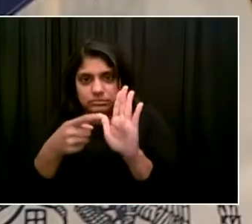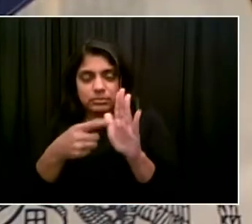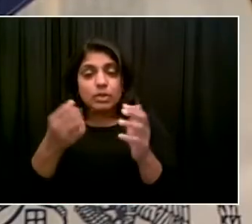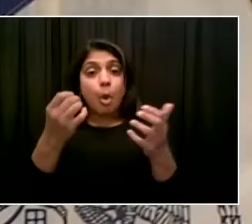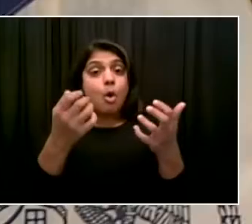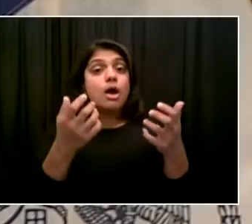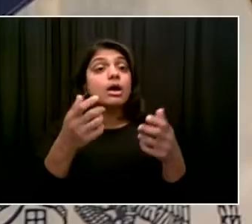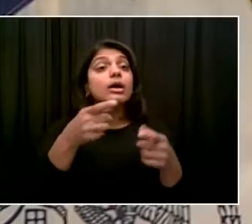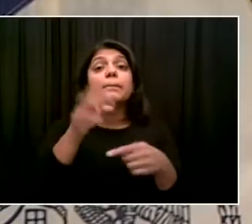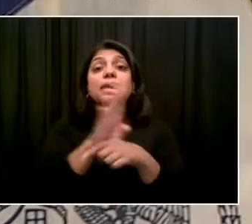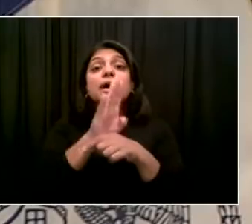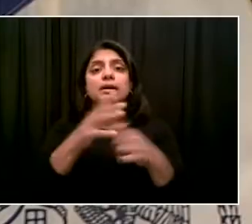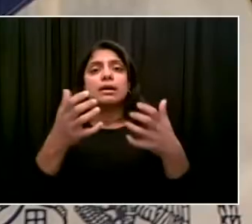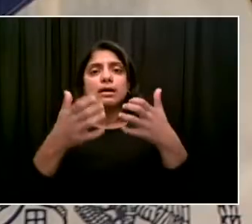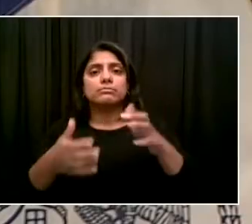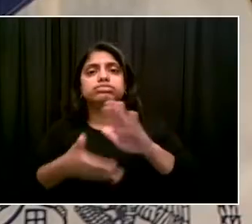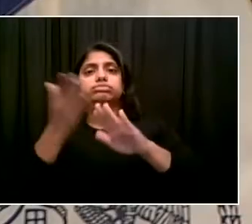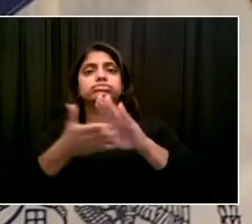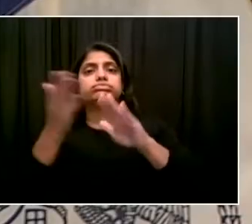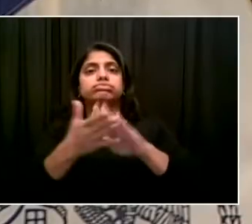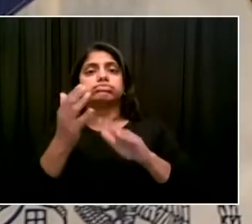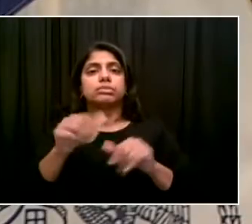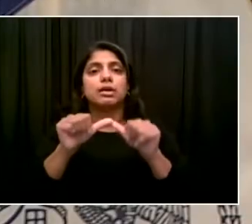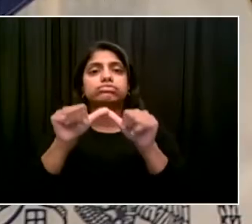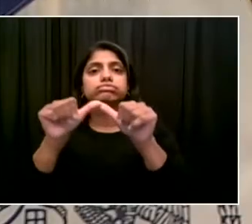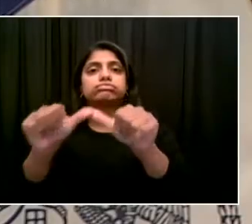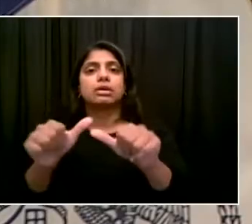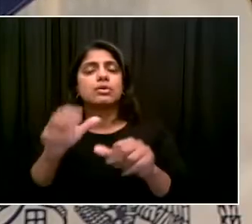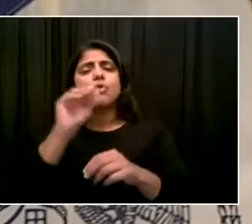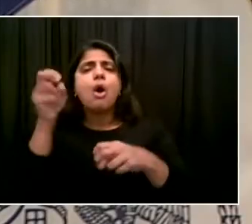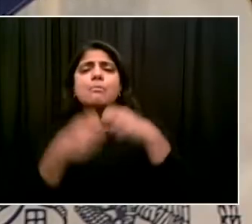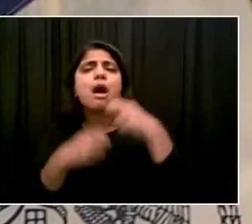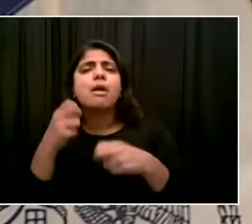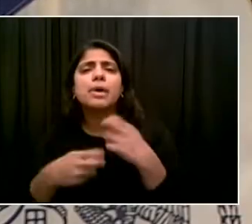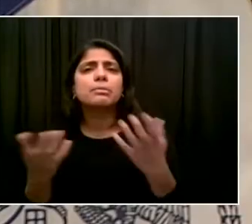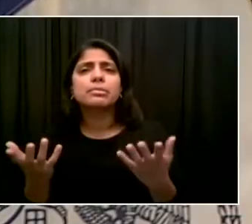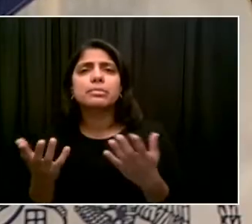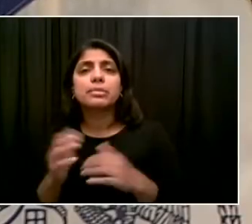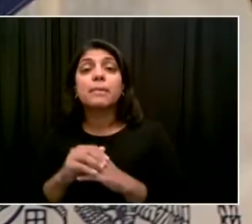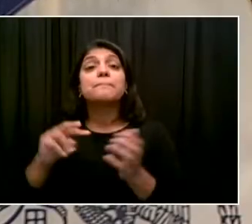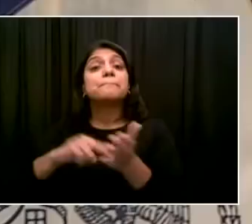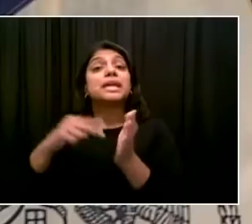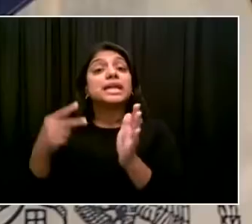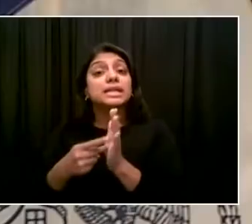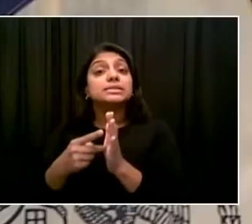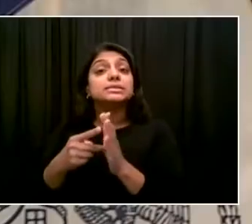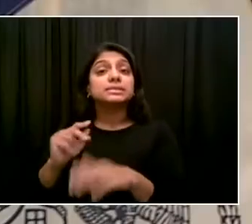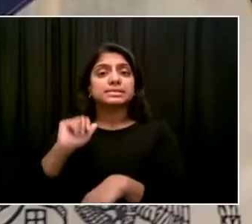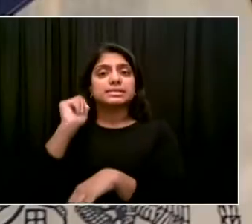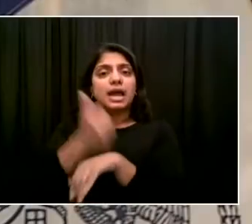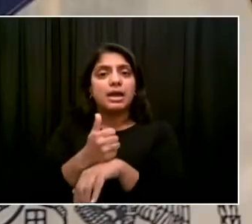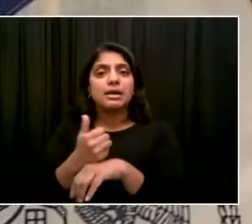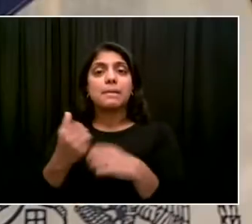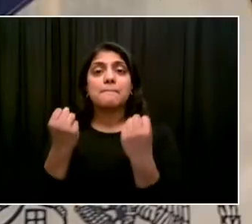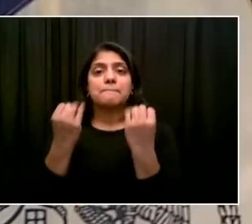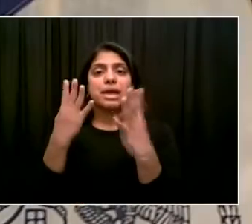THOUSS OF EMPLOYEES . AND, WE DID NOT HAVE A PROBLEM WITH HITS. IN THE END